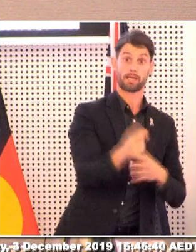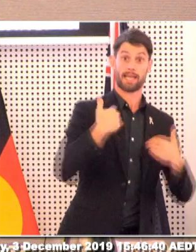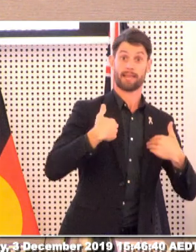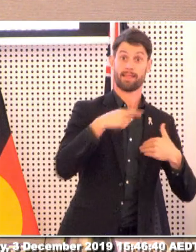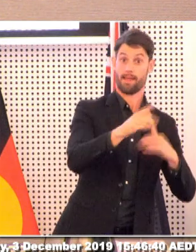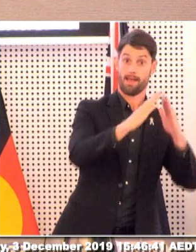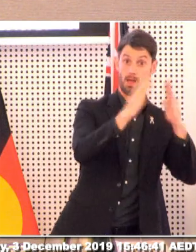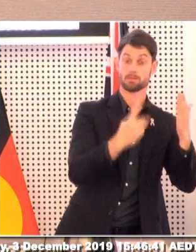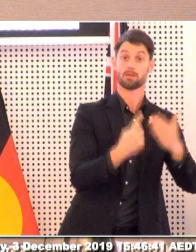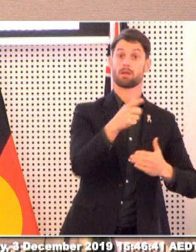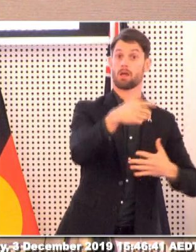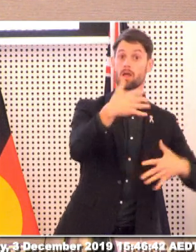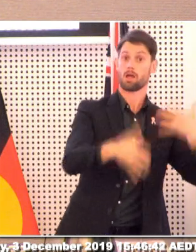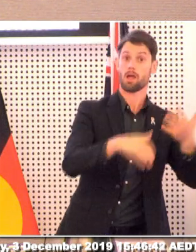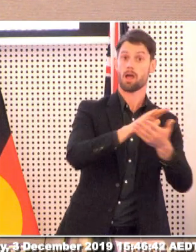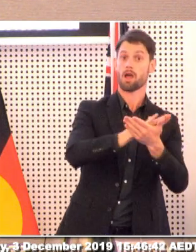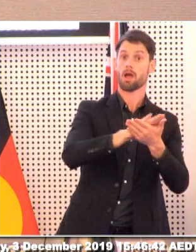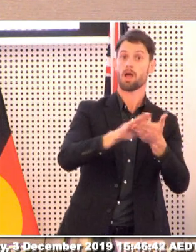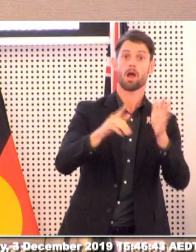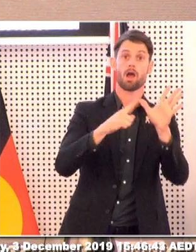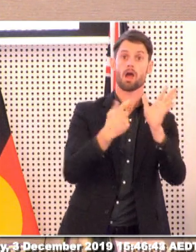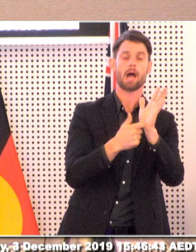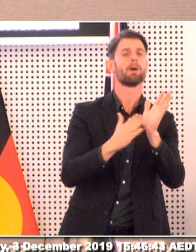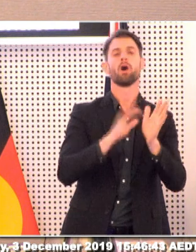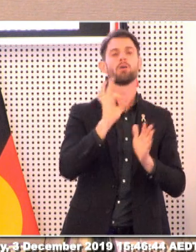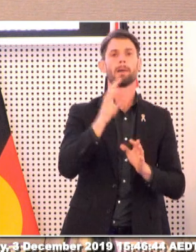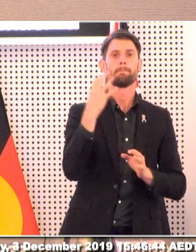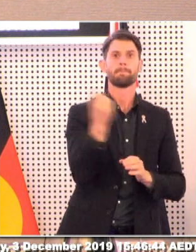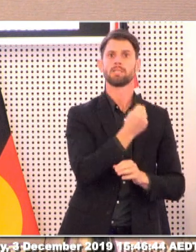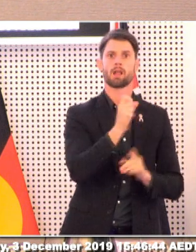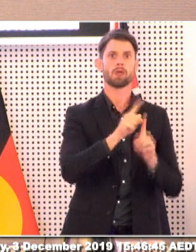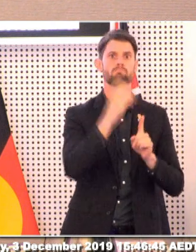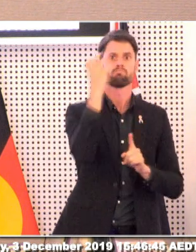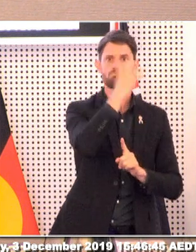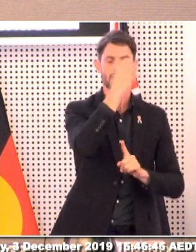incident such as an assault or – or hospitalisation.